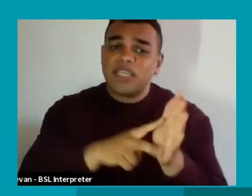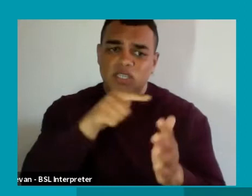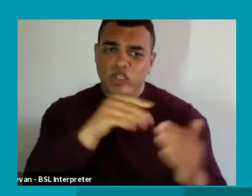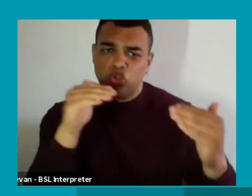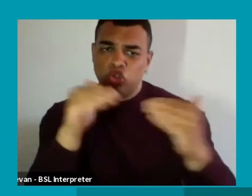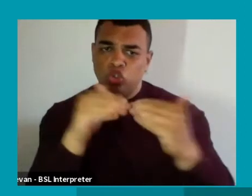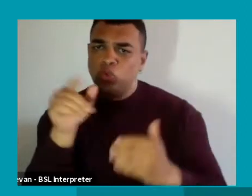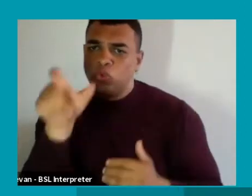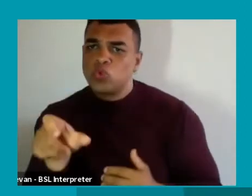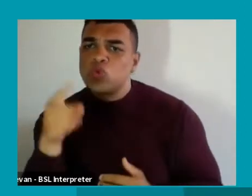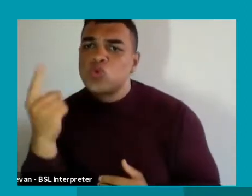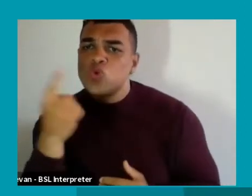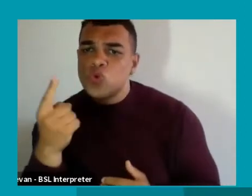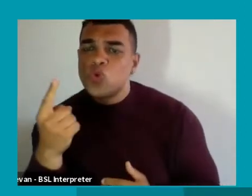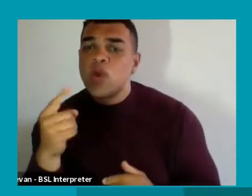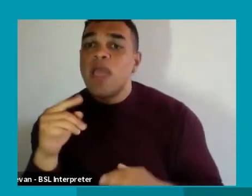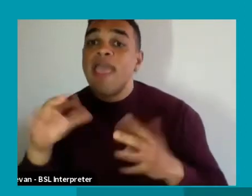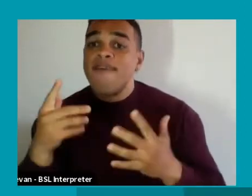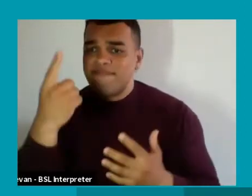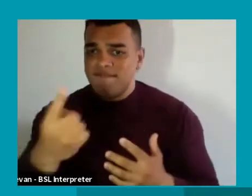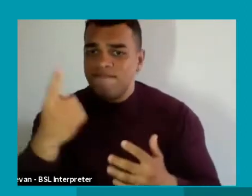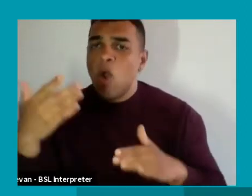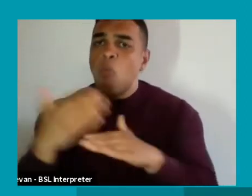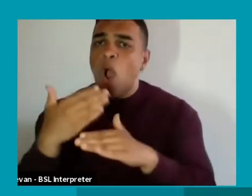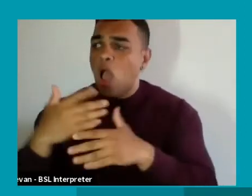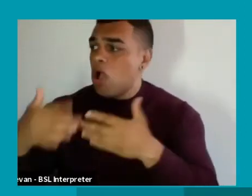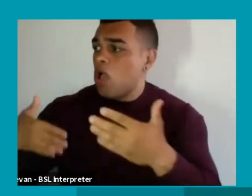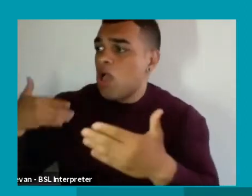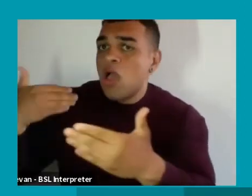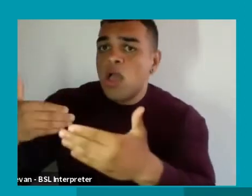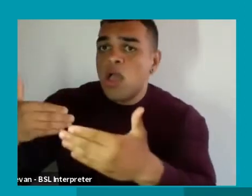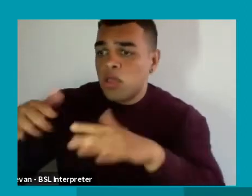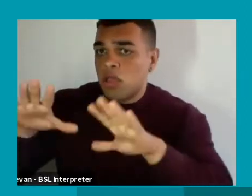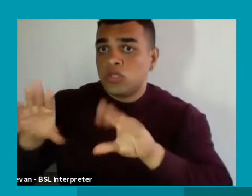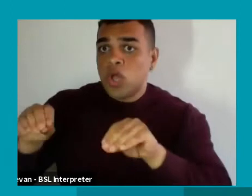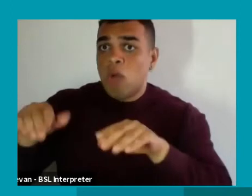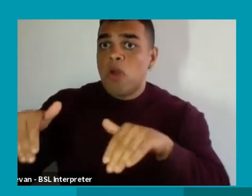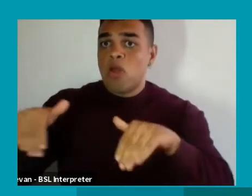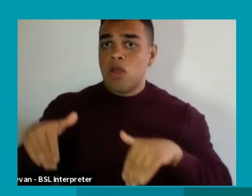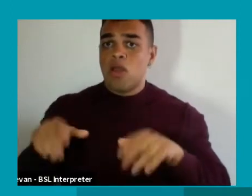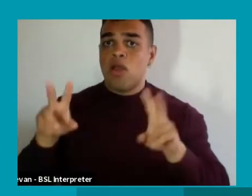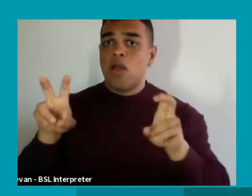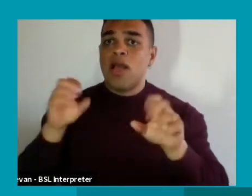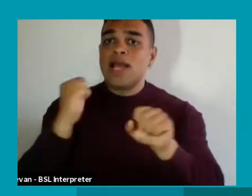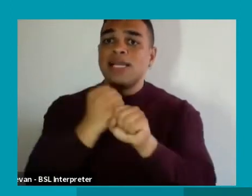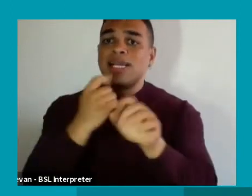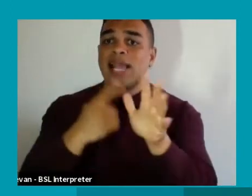gap or those who have been out of work for a period of time and those who also want to demonstrate or